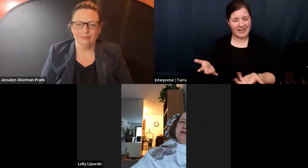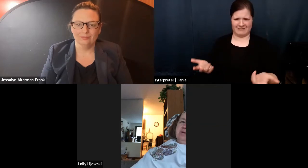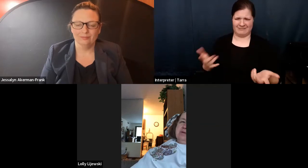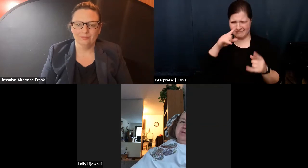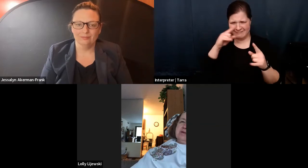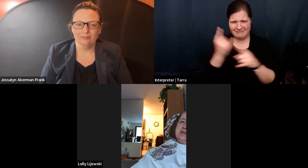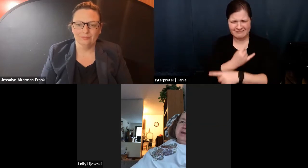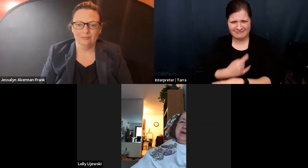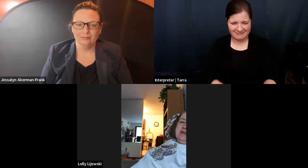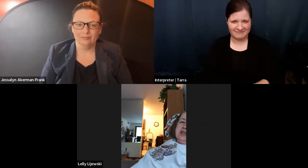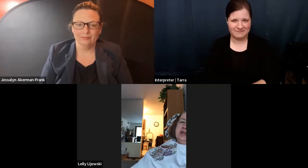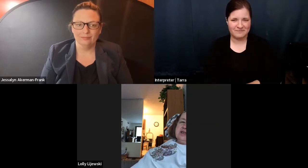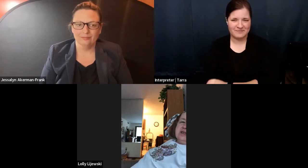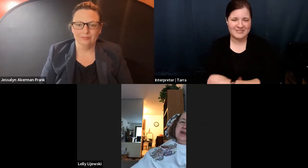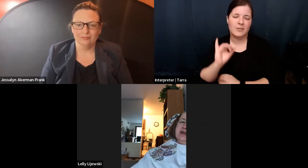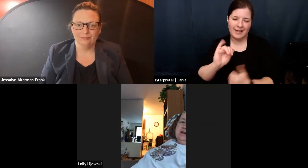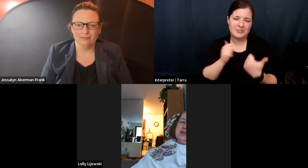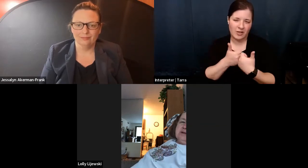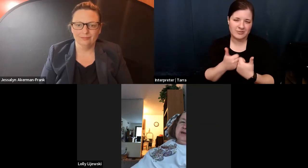So I have more problems with adults that way.